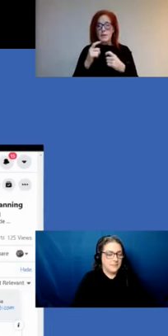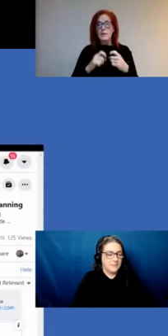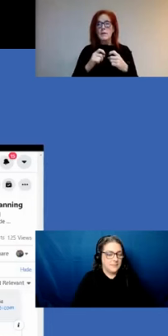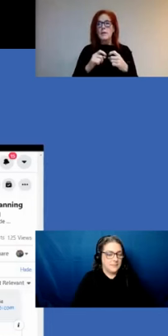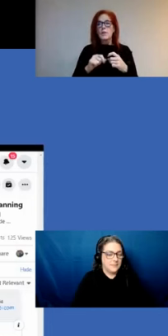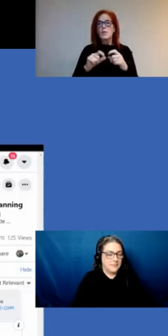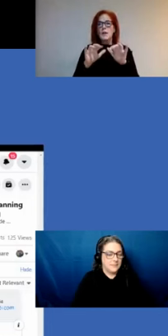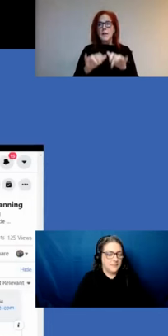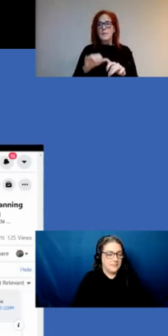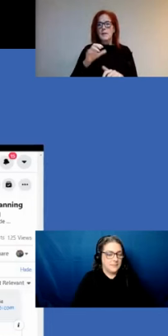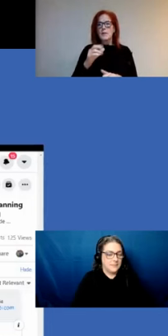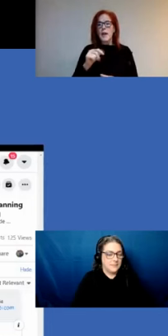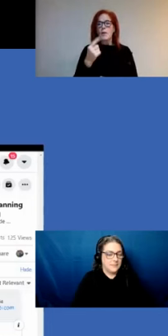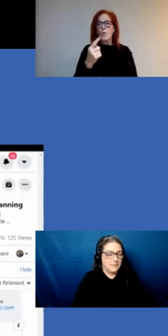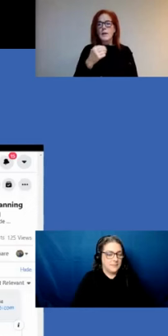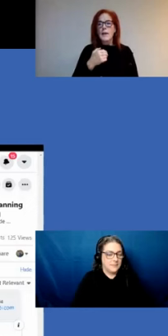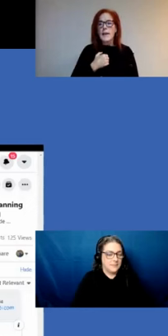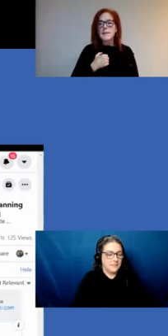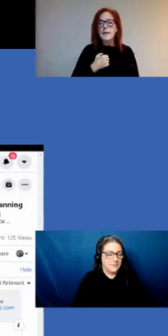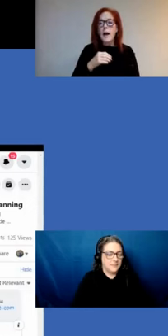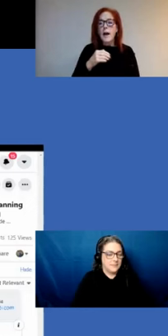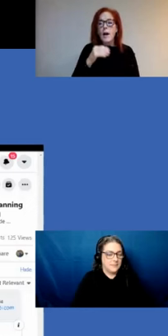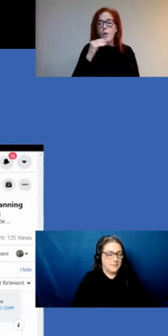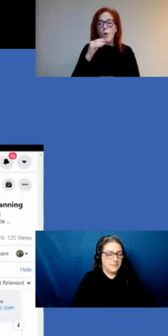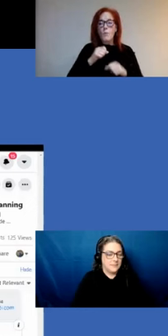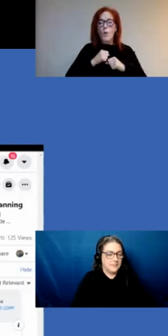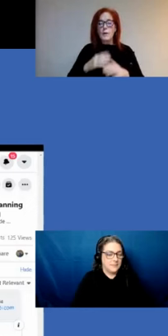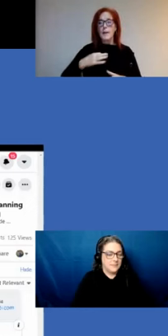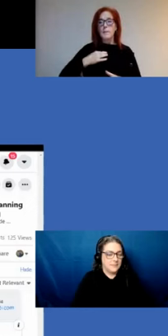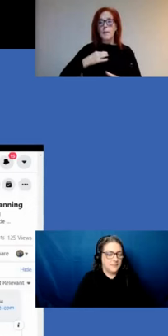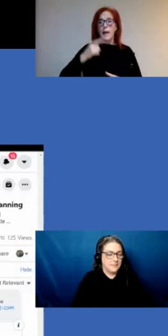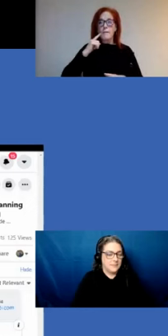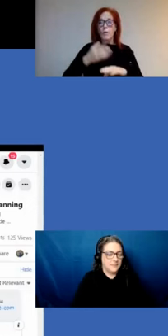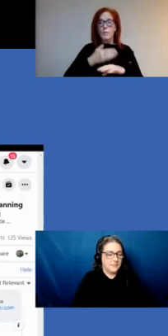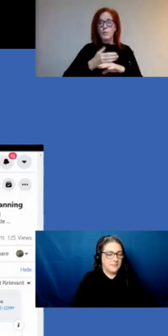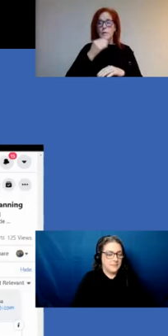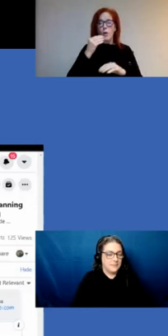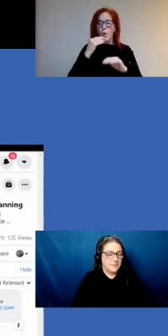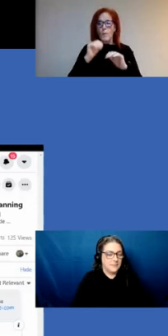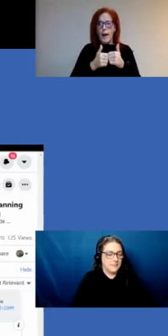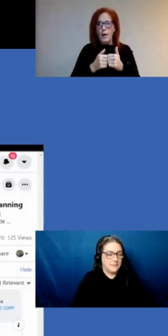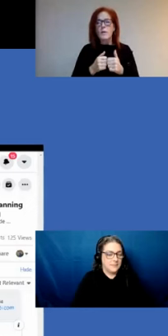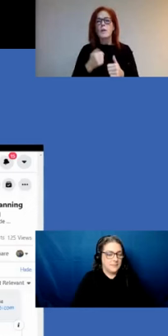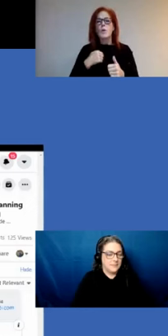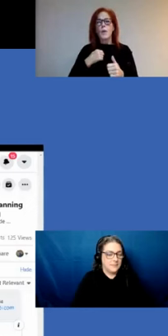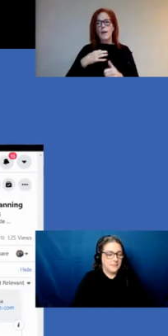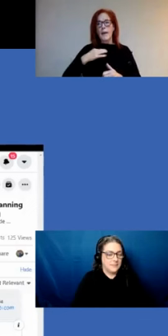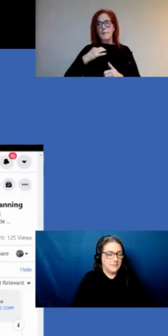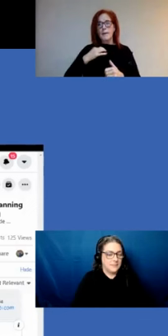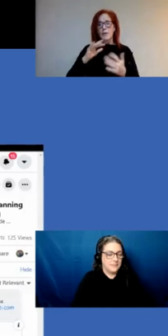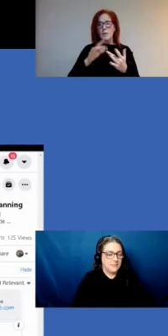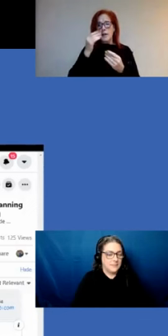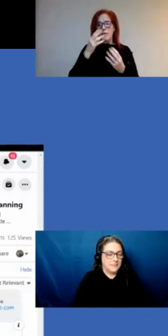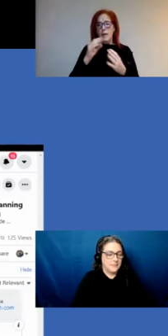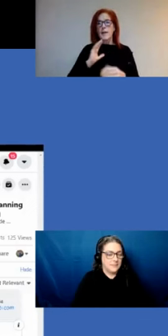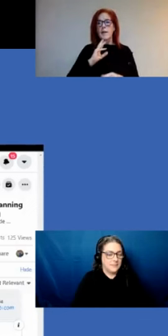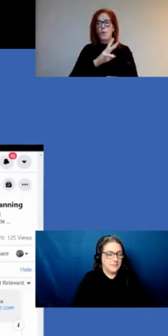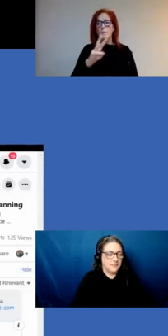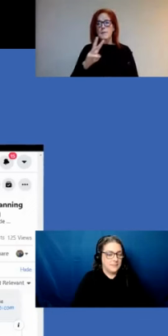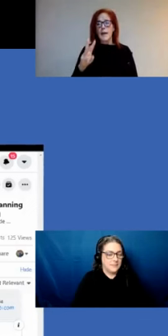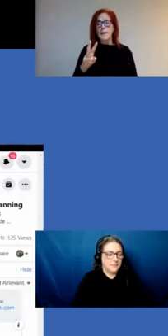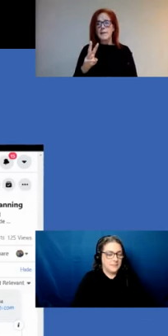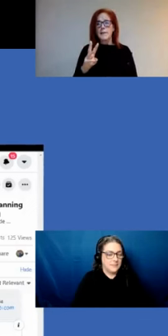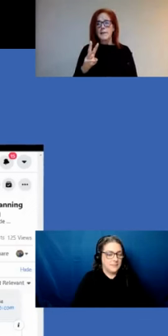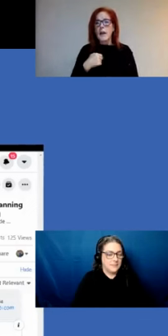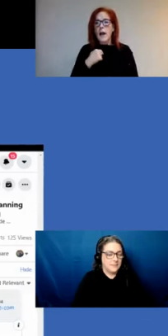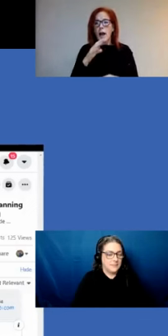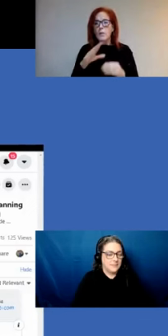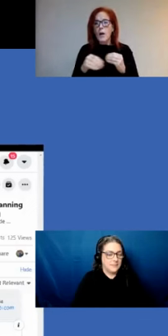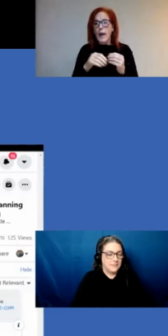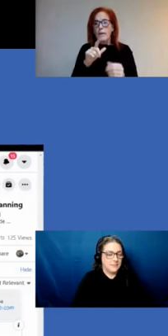Very minor plumbing, interior painting, repairing wooden stairways, and minor wall repair. It is based on a little bit of a sliding scale, so depending on the homeowner's income will determine whether or not they will pay for any materials or not. That information, again, can be found on our website.